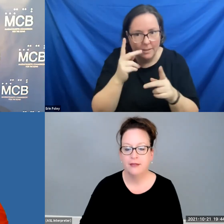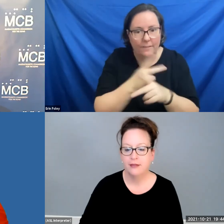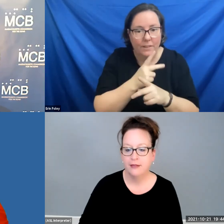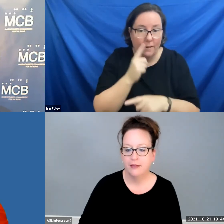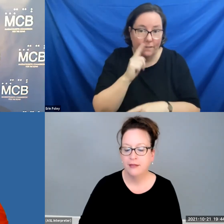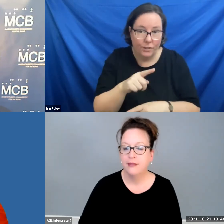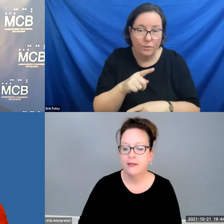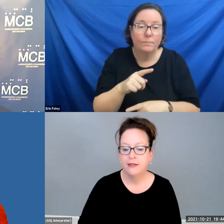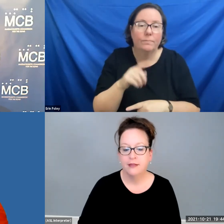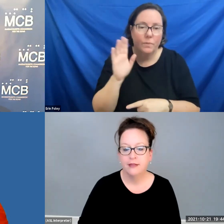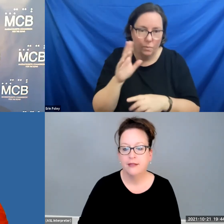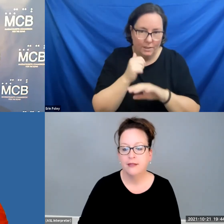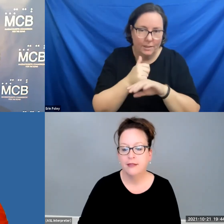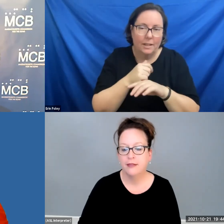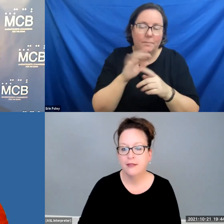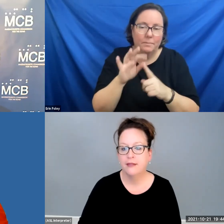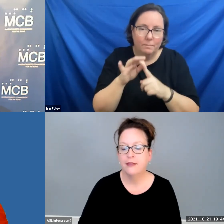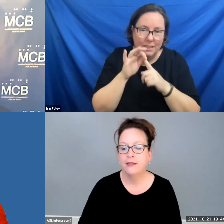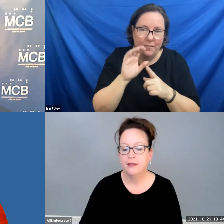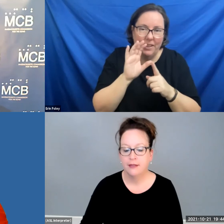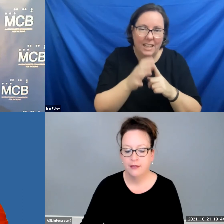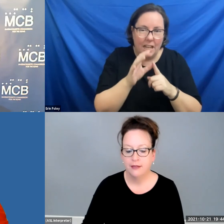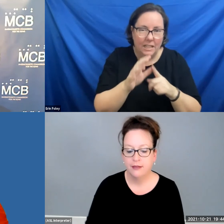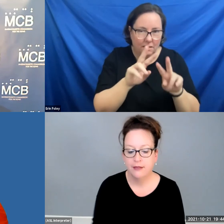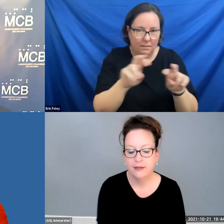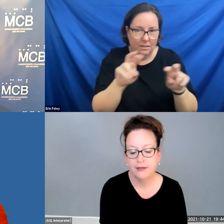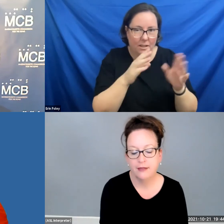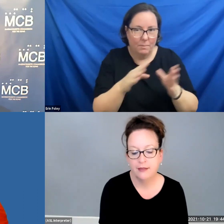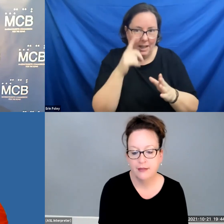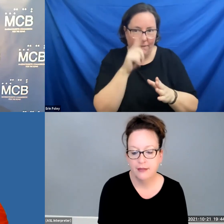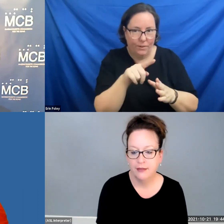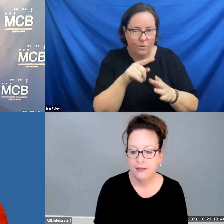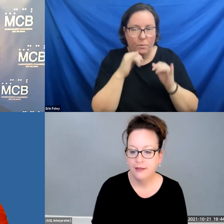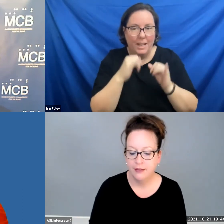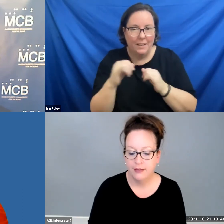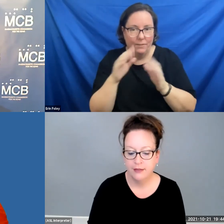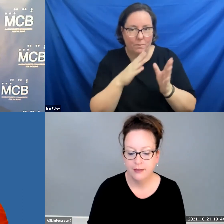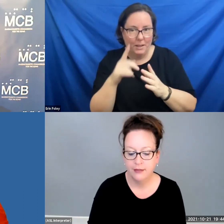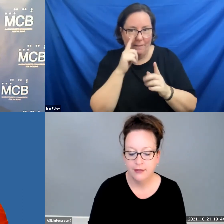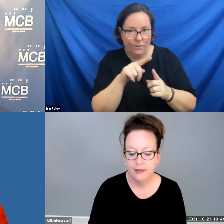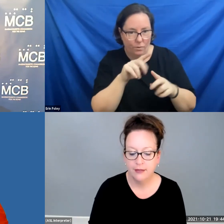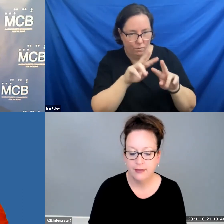going to do is we're going to develop a specific case-by-case plan an individualized plan with you.